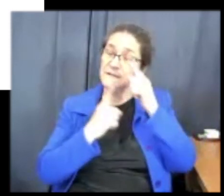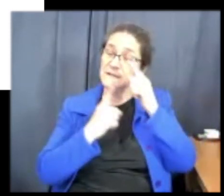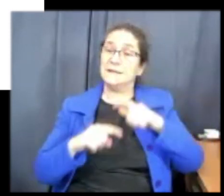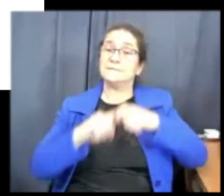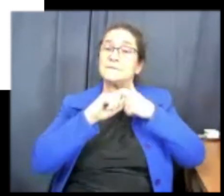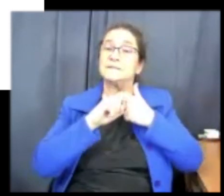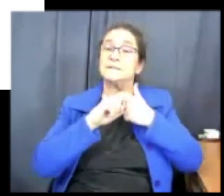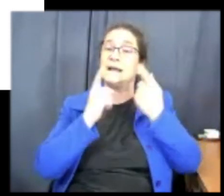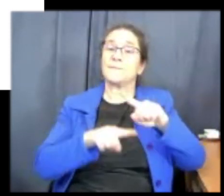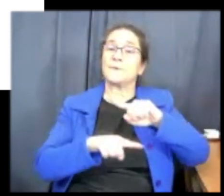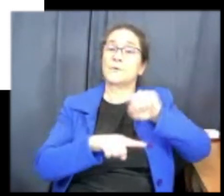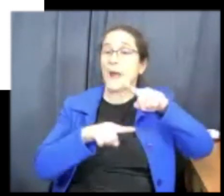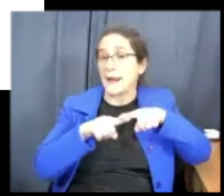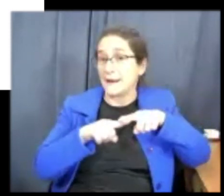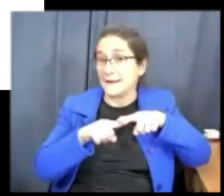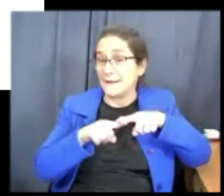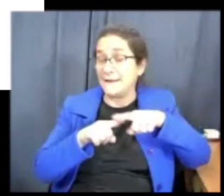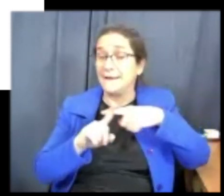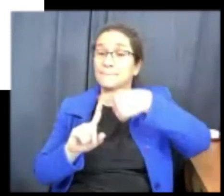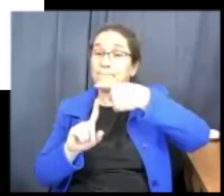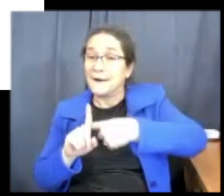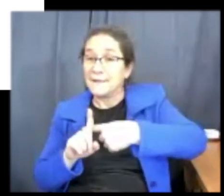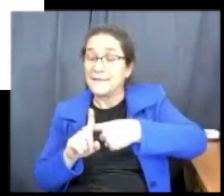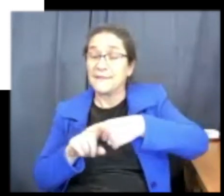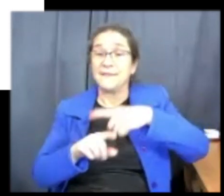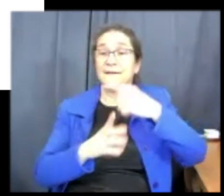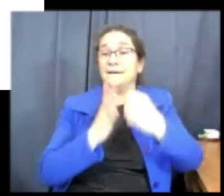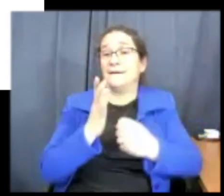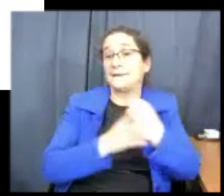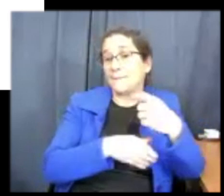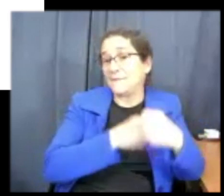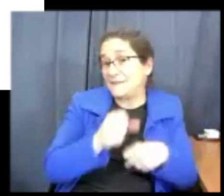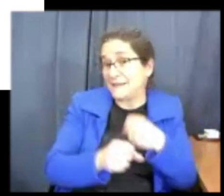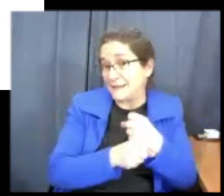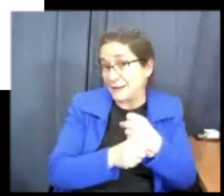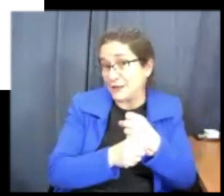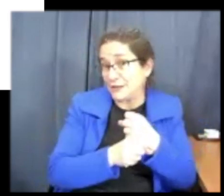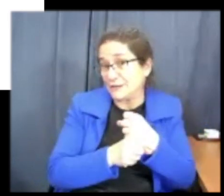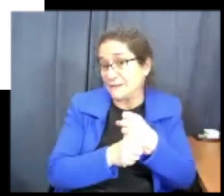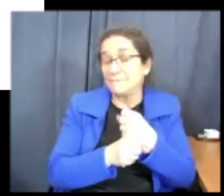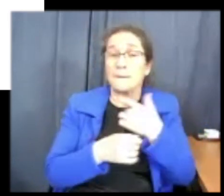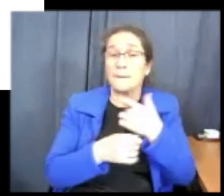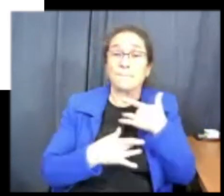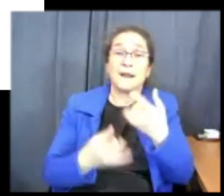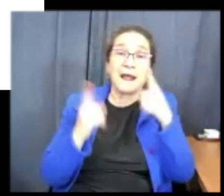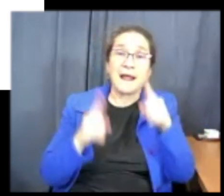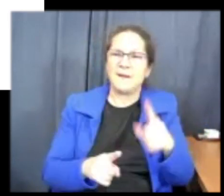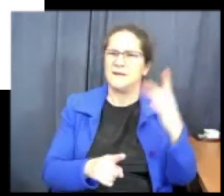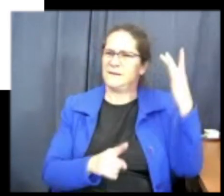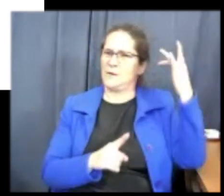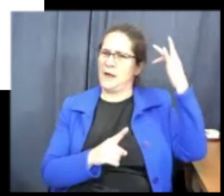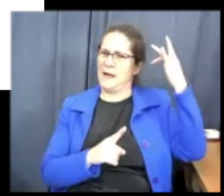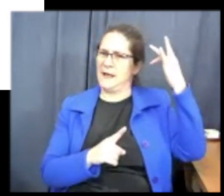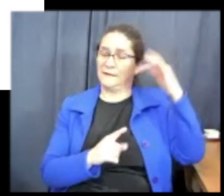Is there a month or time of year this happens more often and why. And what is the district doing to support teachers